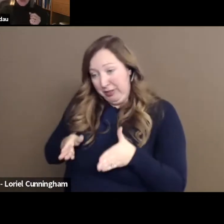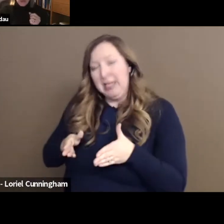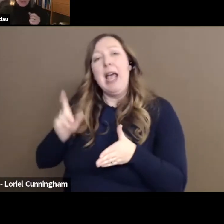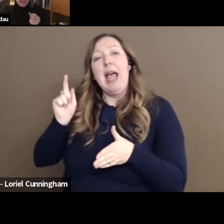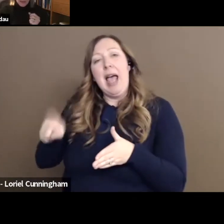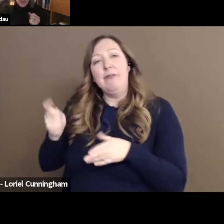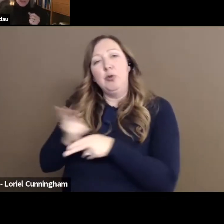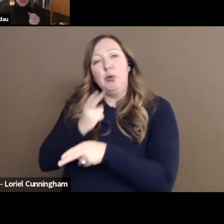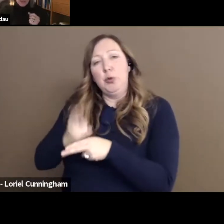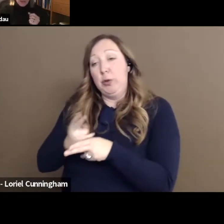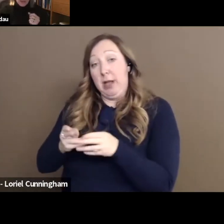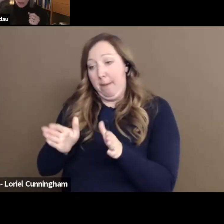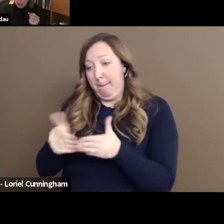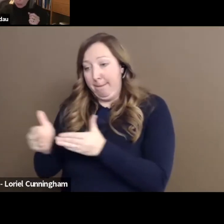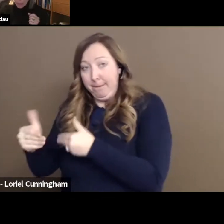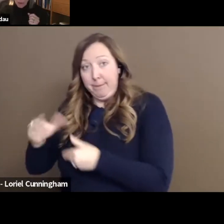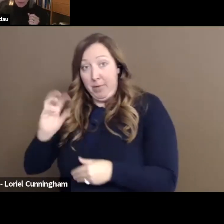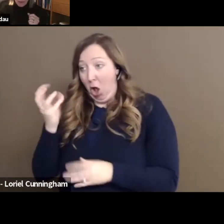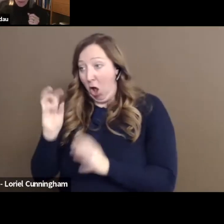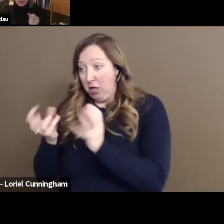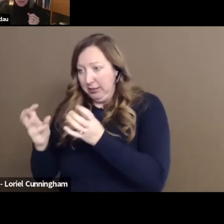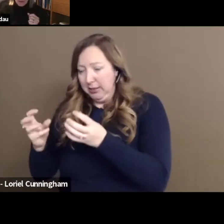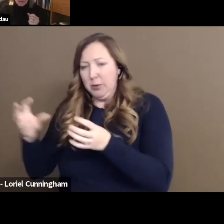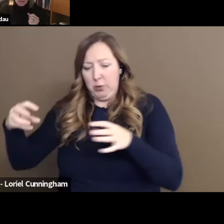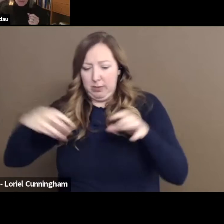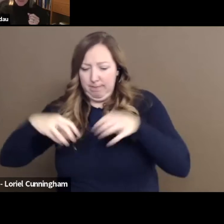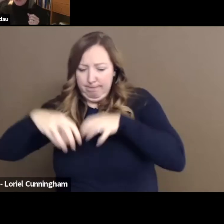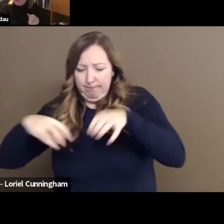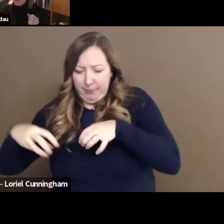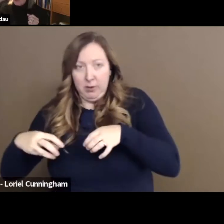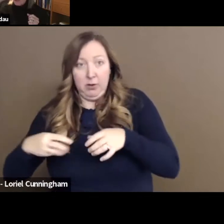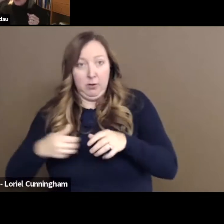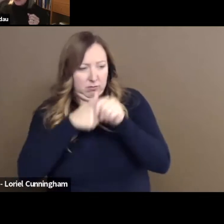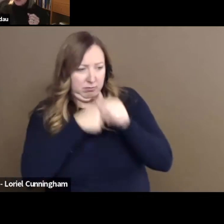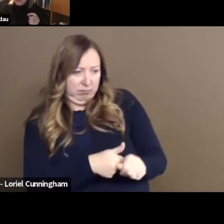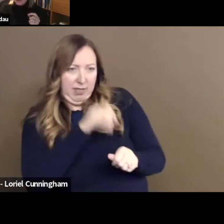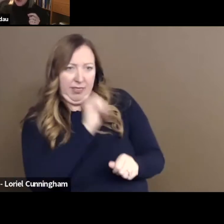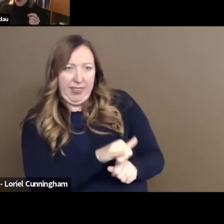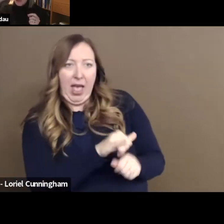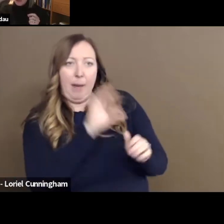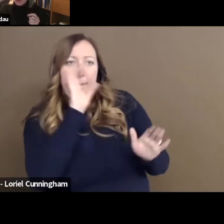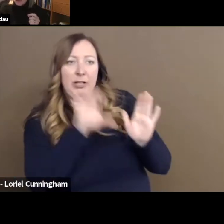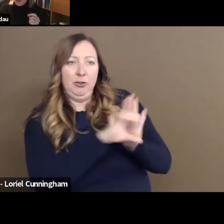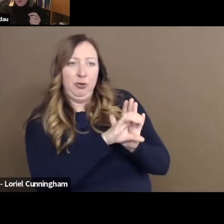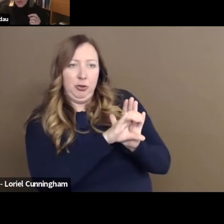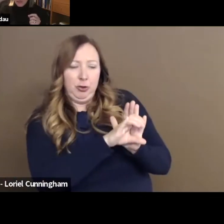it makes that pattern so i'm going to play the the video for you there's a